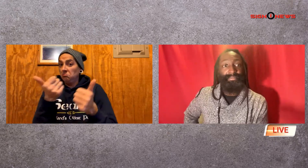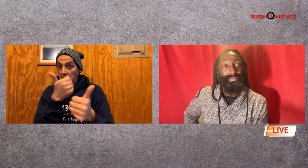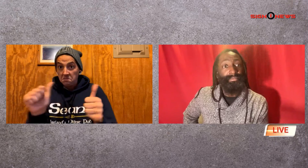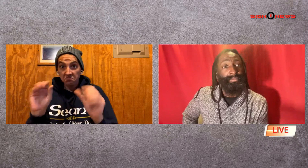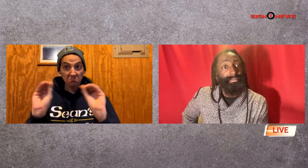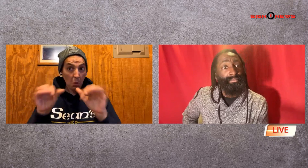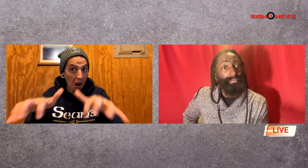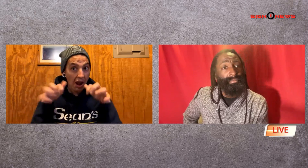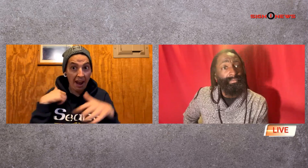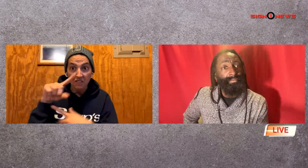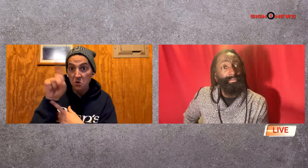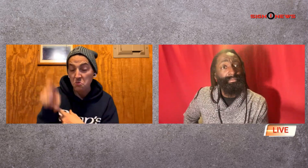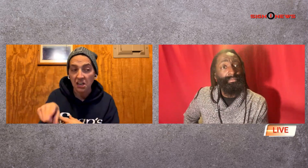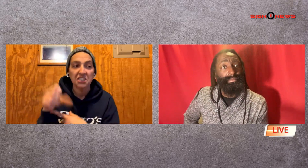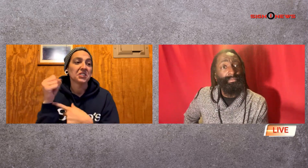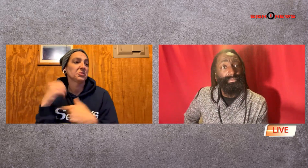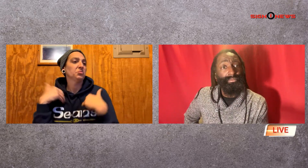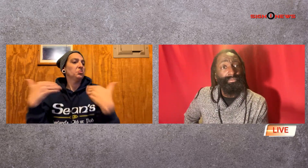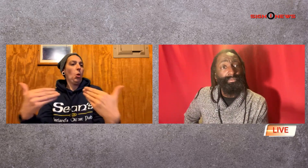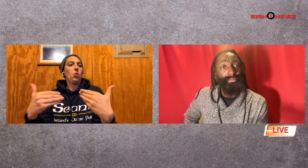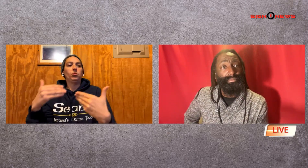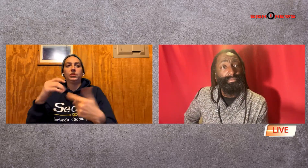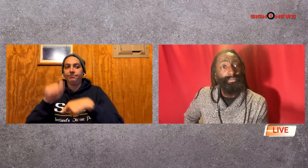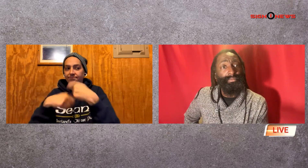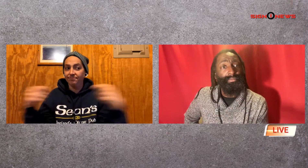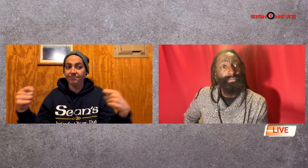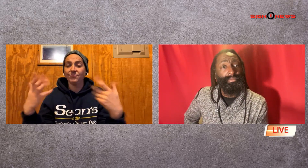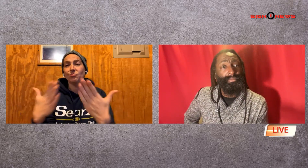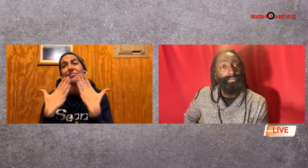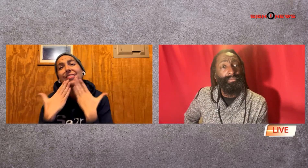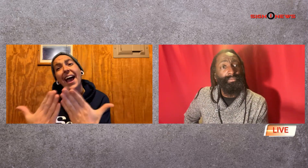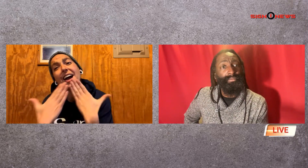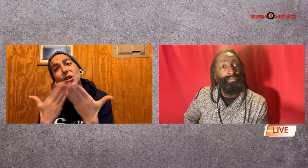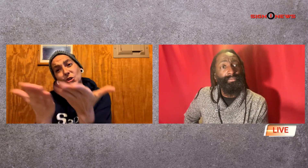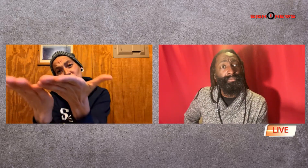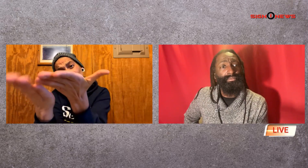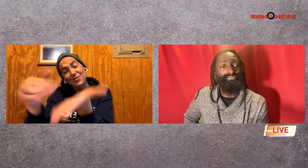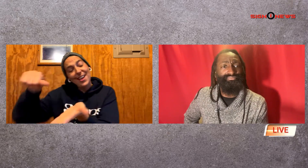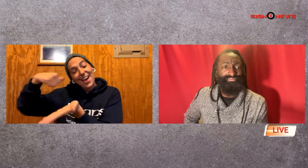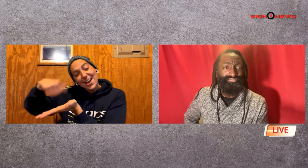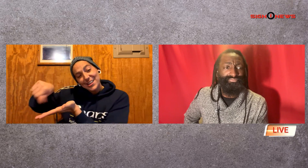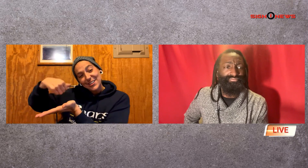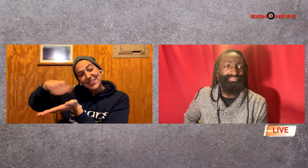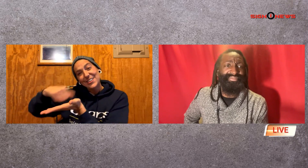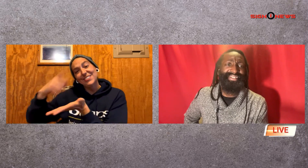more audience questions so we can go ahead and wrap it up thank you so much Antoine for